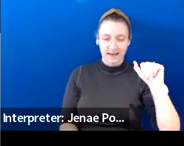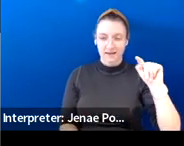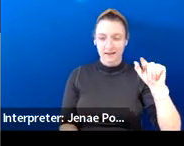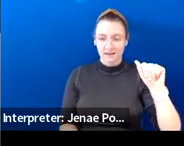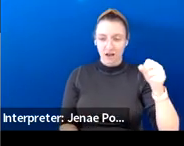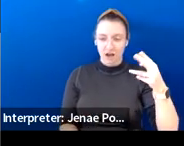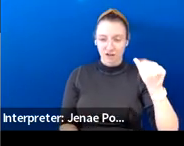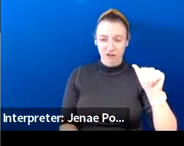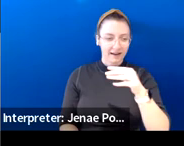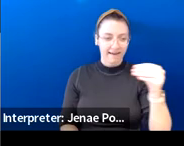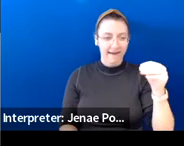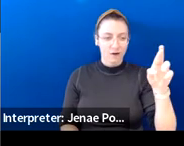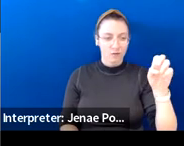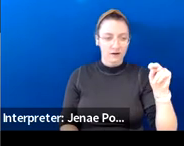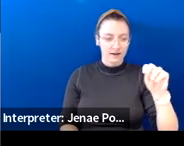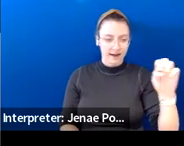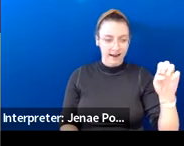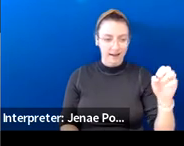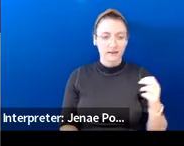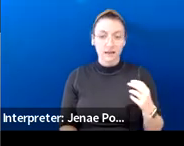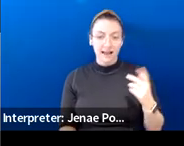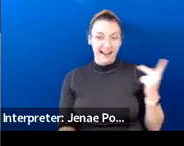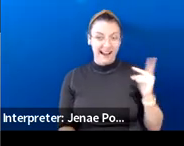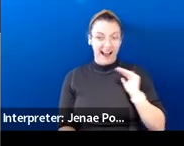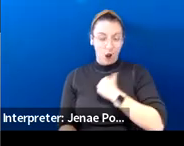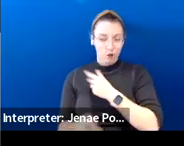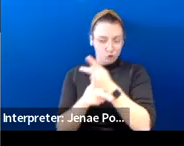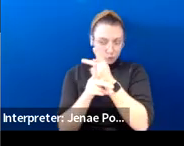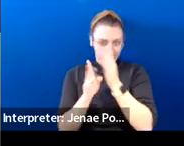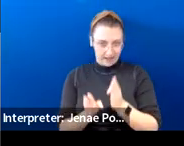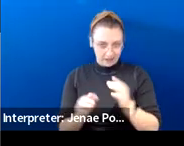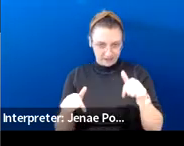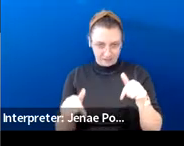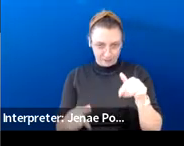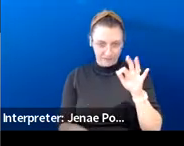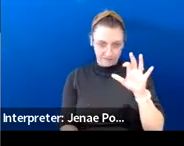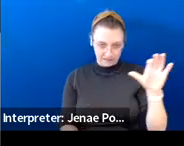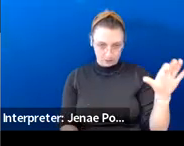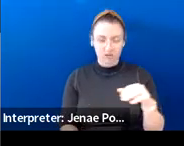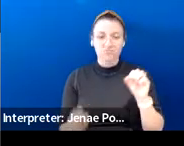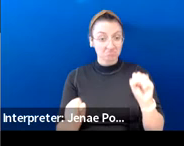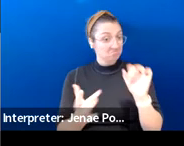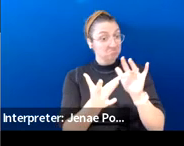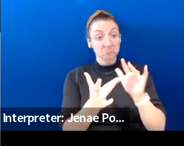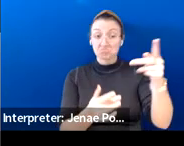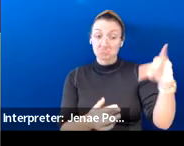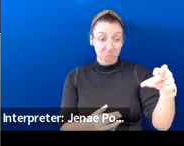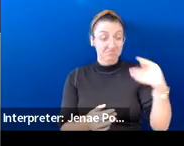they are Enrique and I supervisors here at Boston City College. So feel free to contact them if you have any questions about the program,